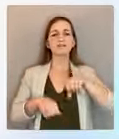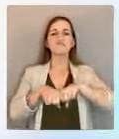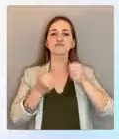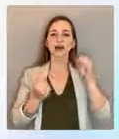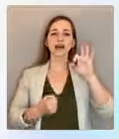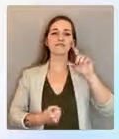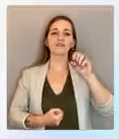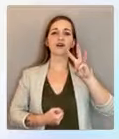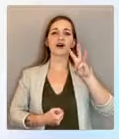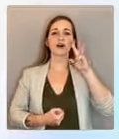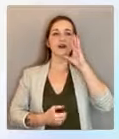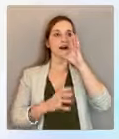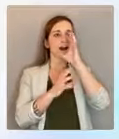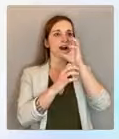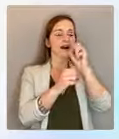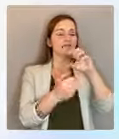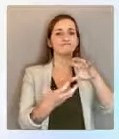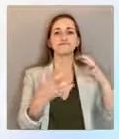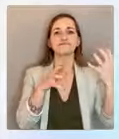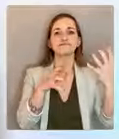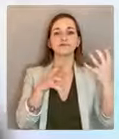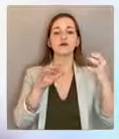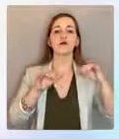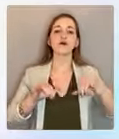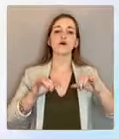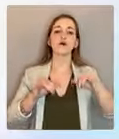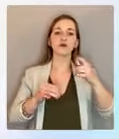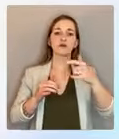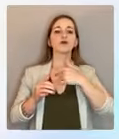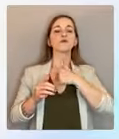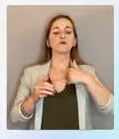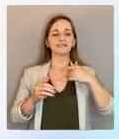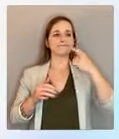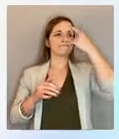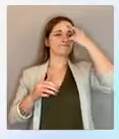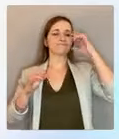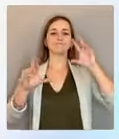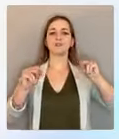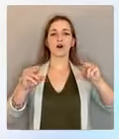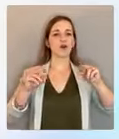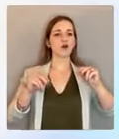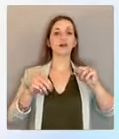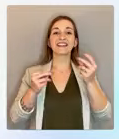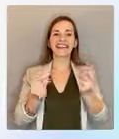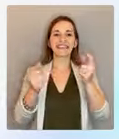we learned that this just absolutely breaks your Flow State, and so this rule started to develop that we could not use instant teleport.